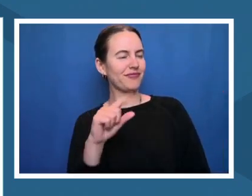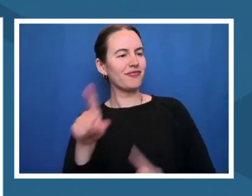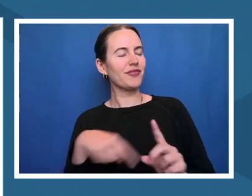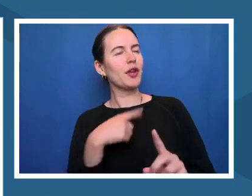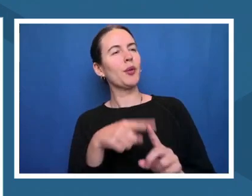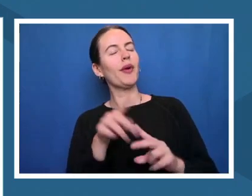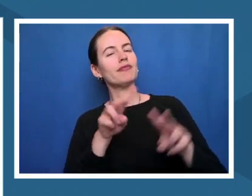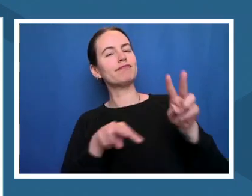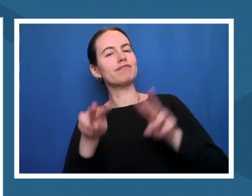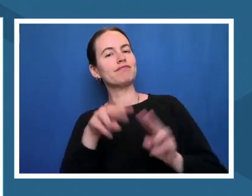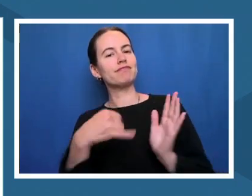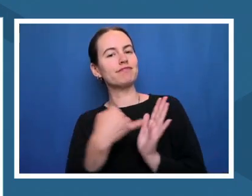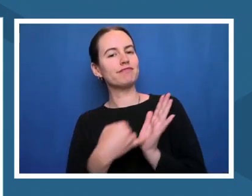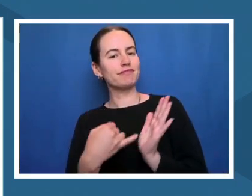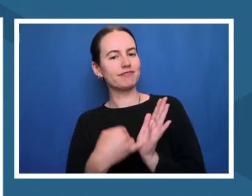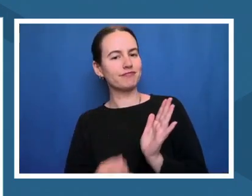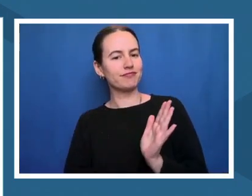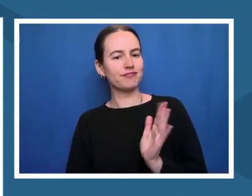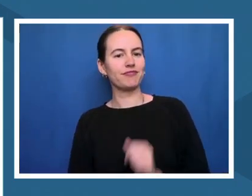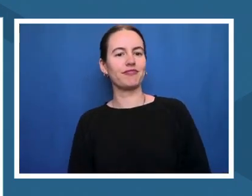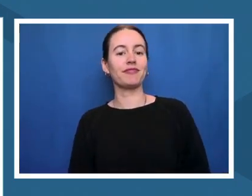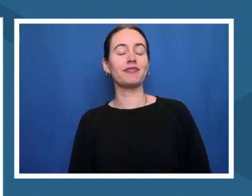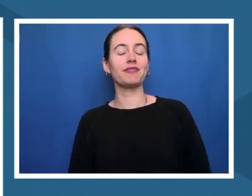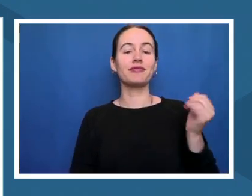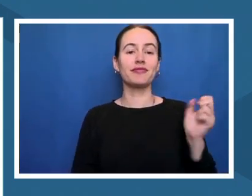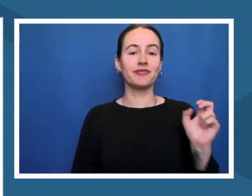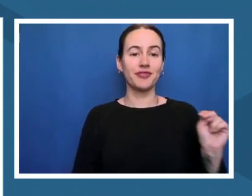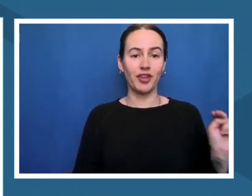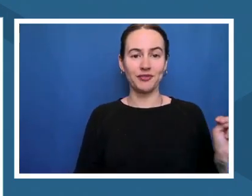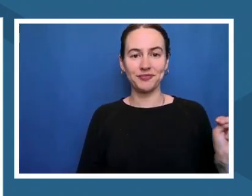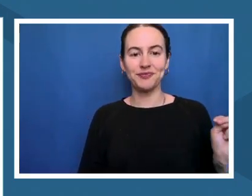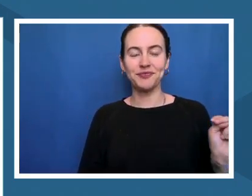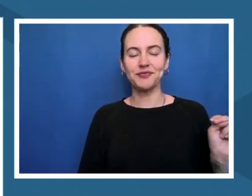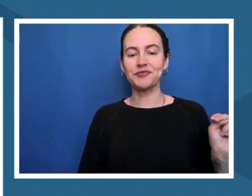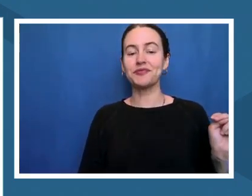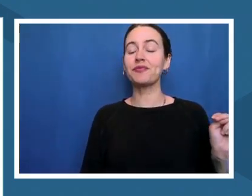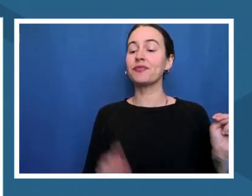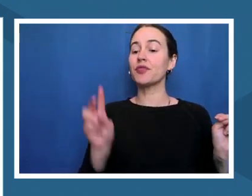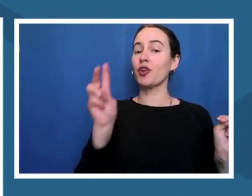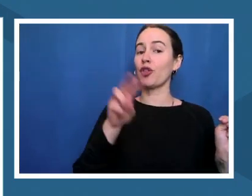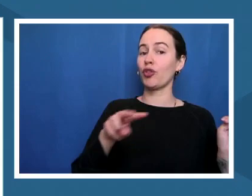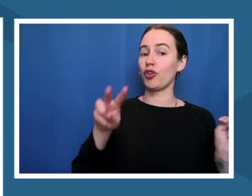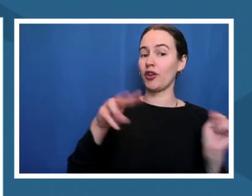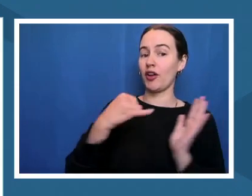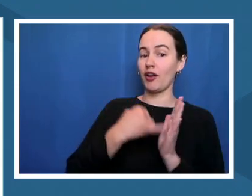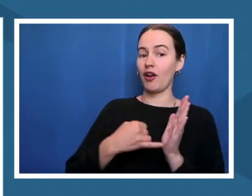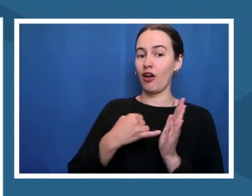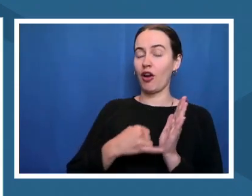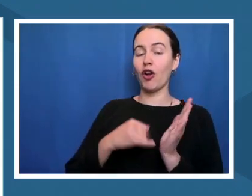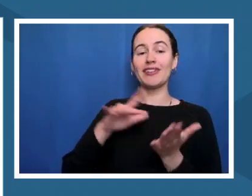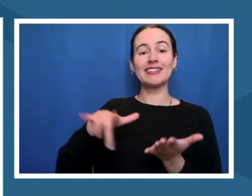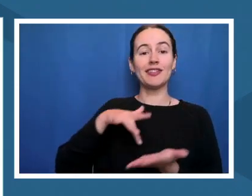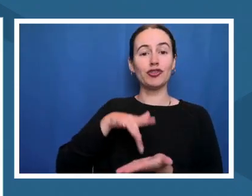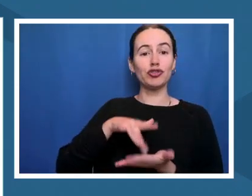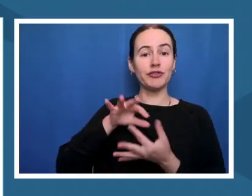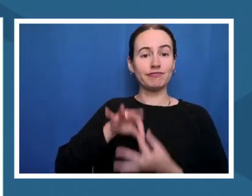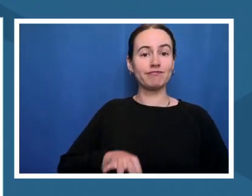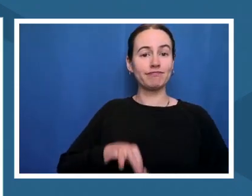slowing down and looking at the art i think the centering activity helps for